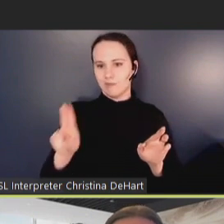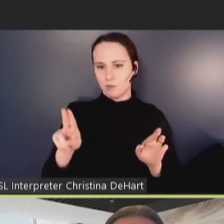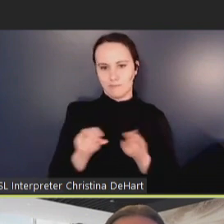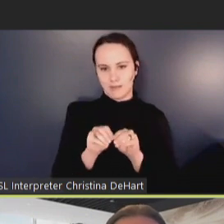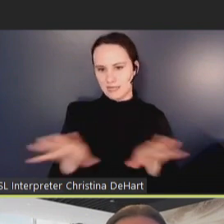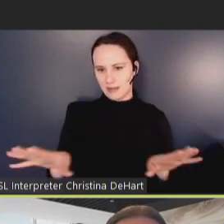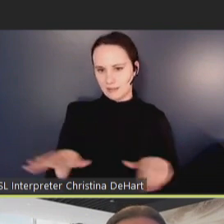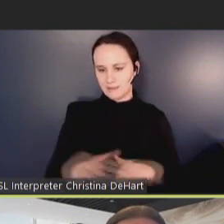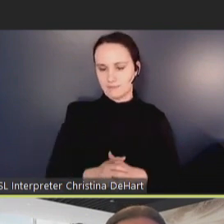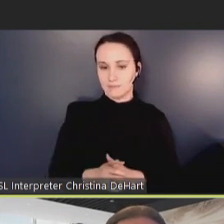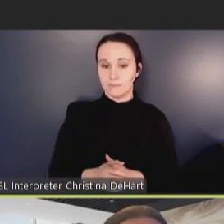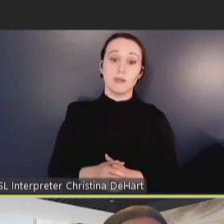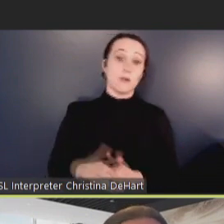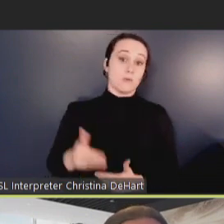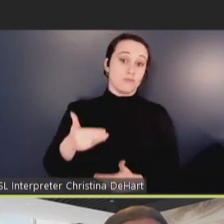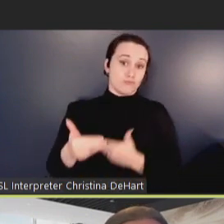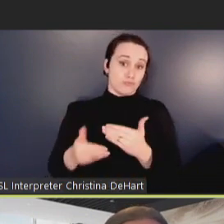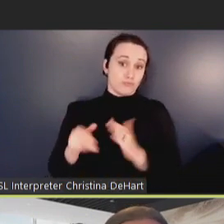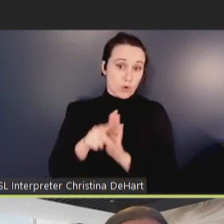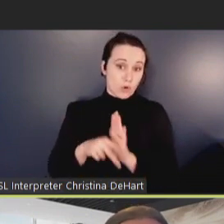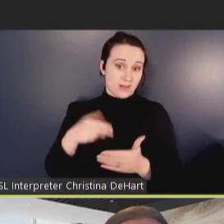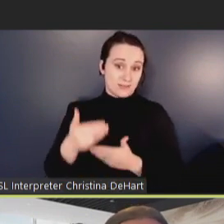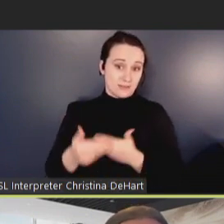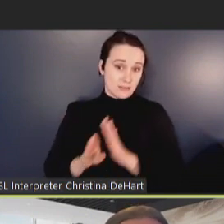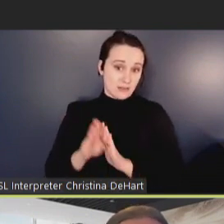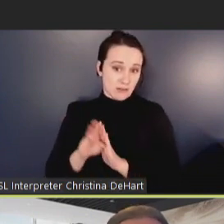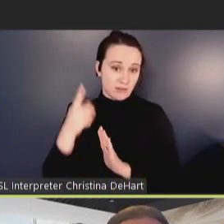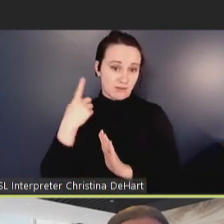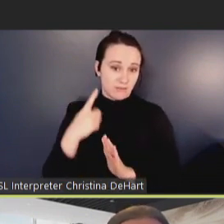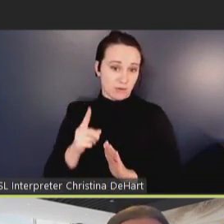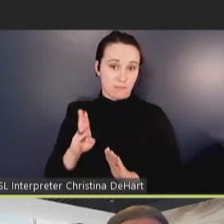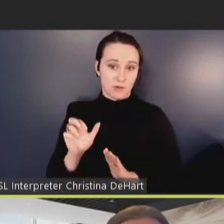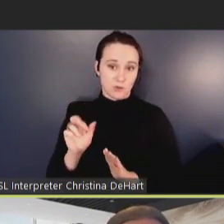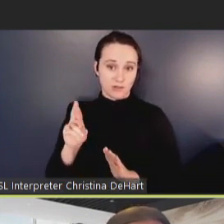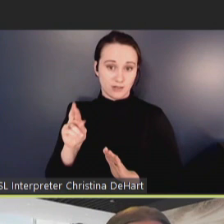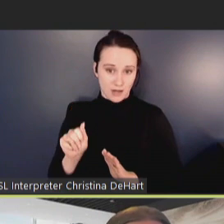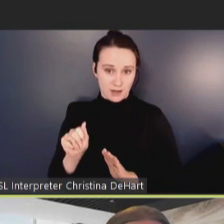Protocol development for BARDA-sponsored randomized double-blind phase two clinical